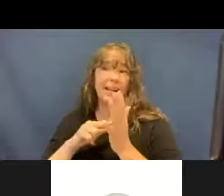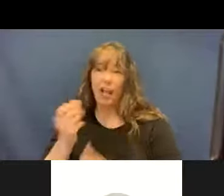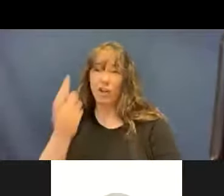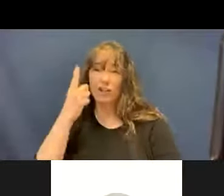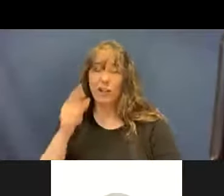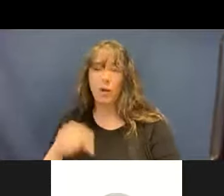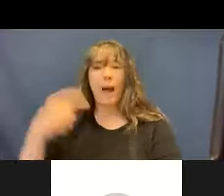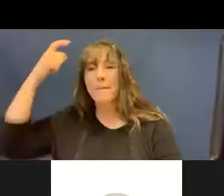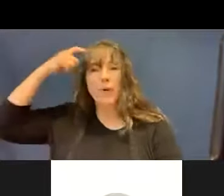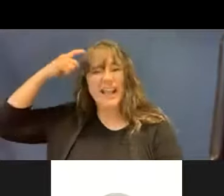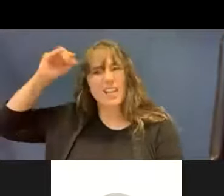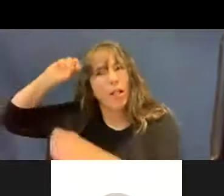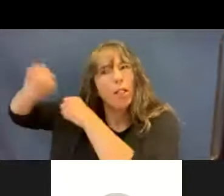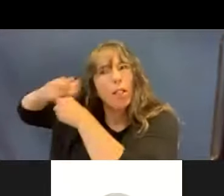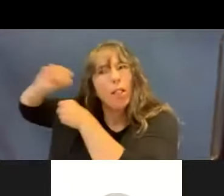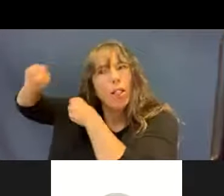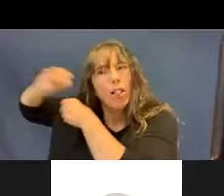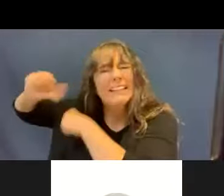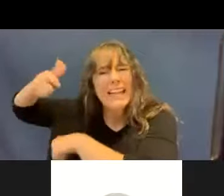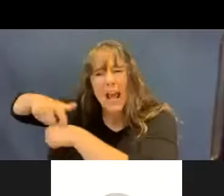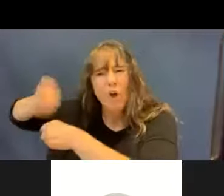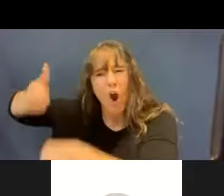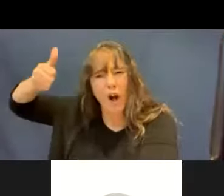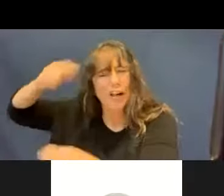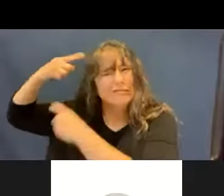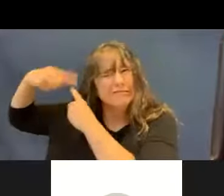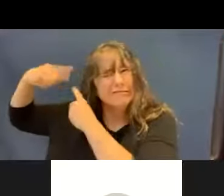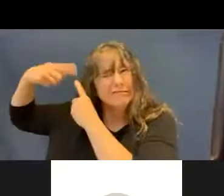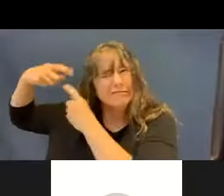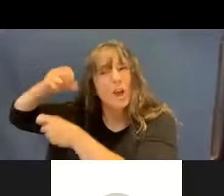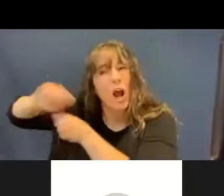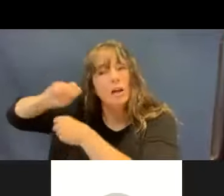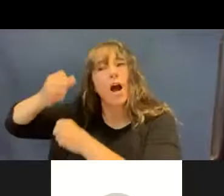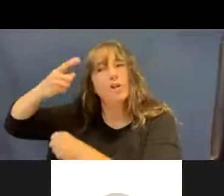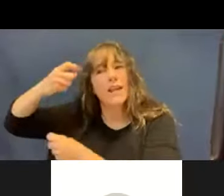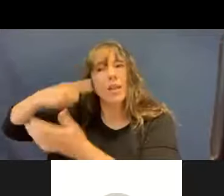still working ten times as hard to be able to understand the words that are coming out.